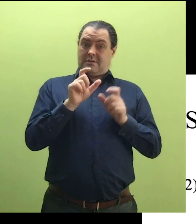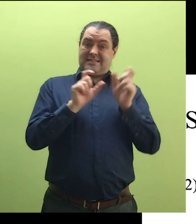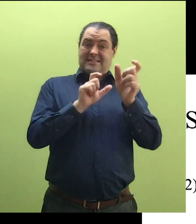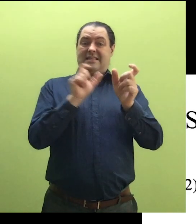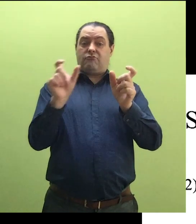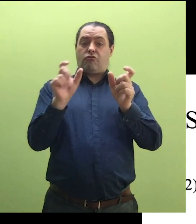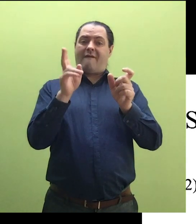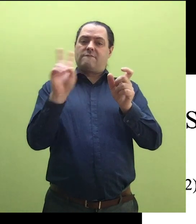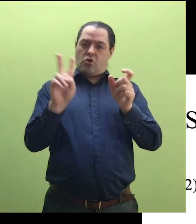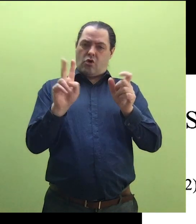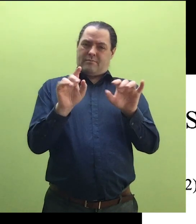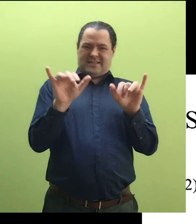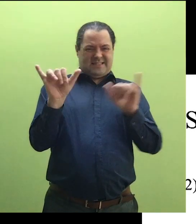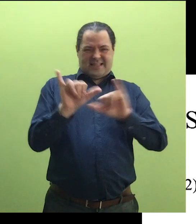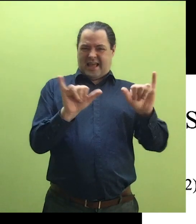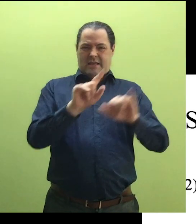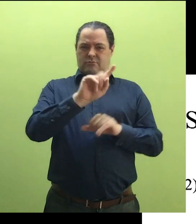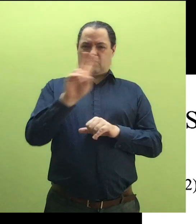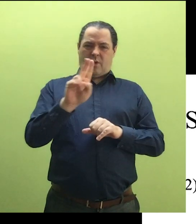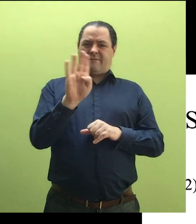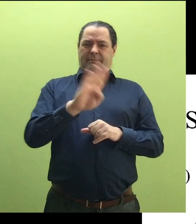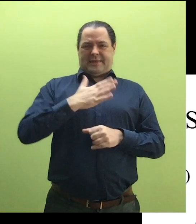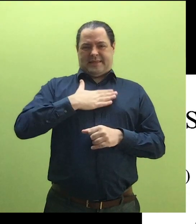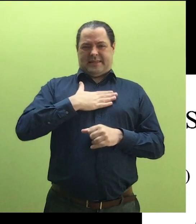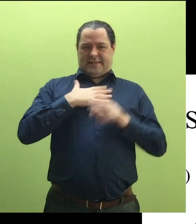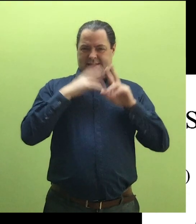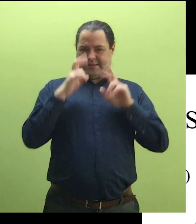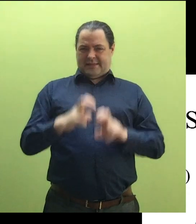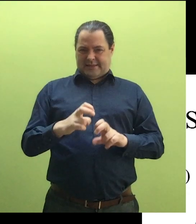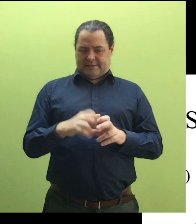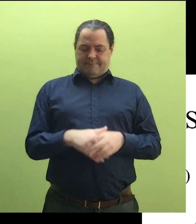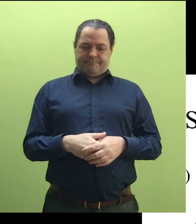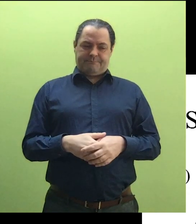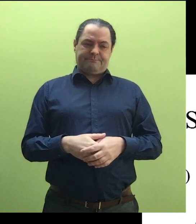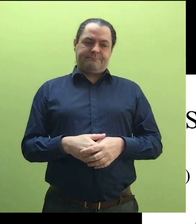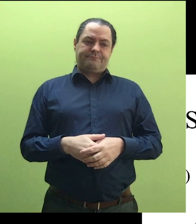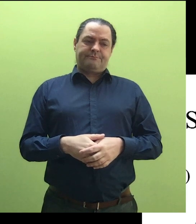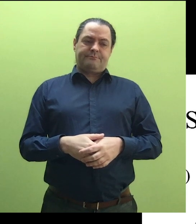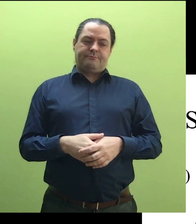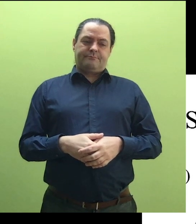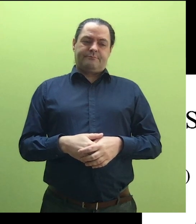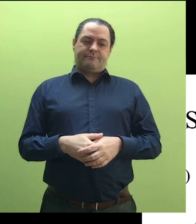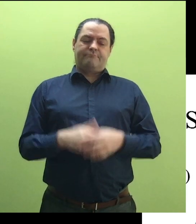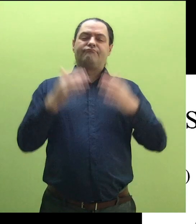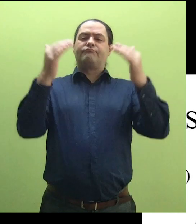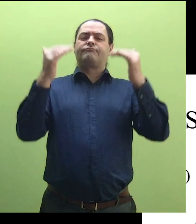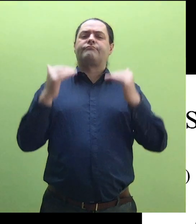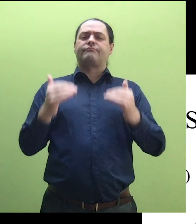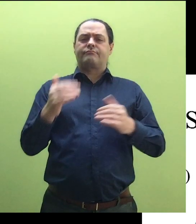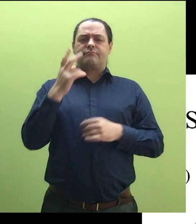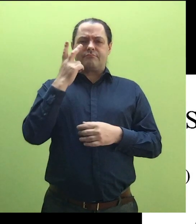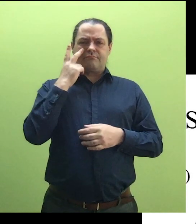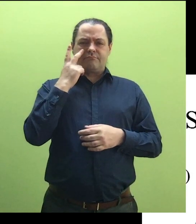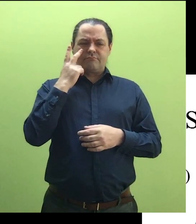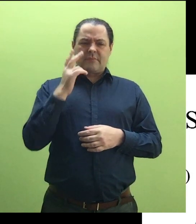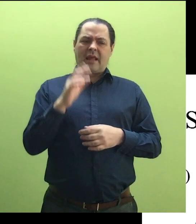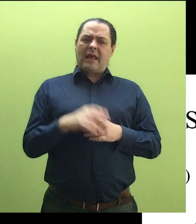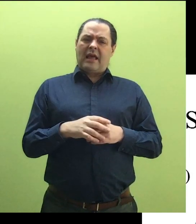data aligns with 12b. Now let's see if we can also distinguish